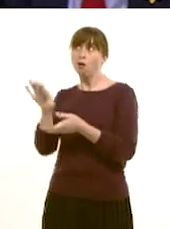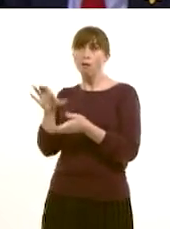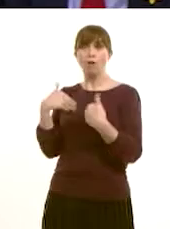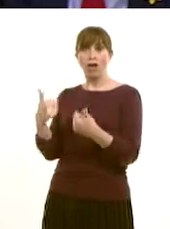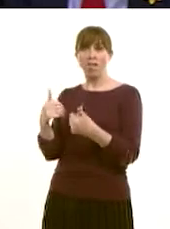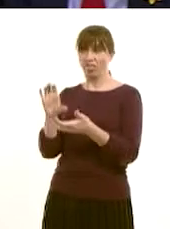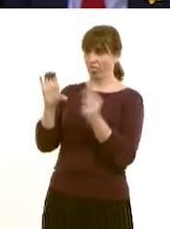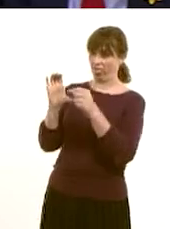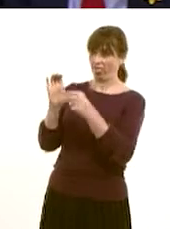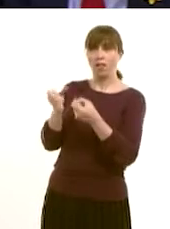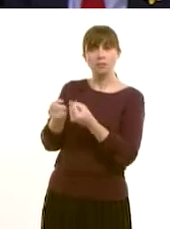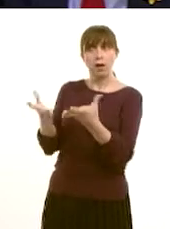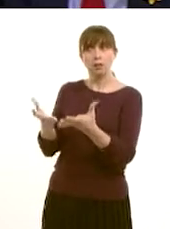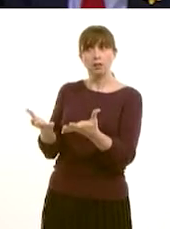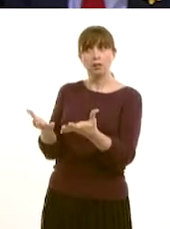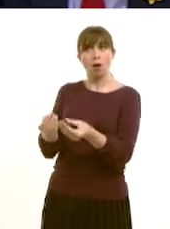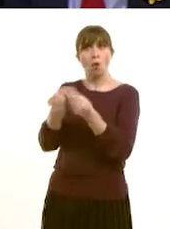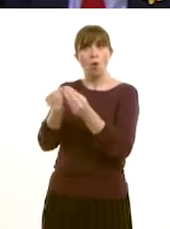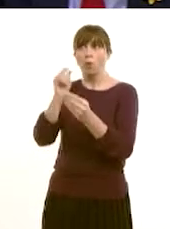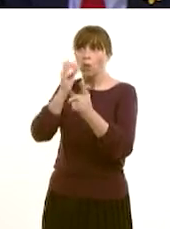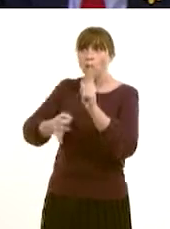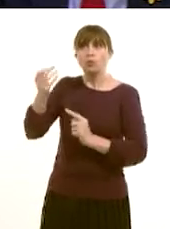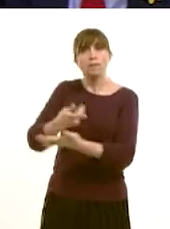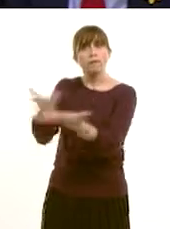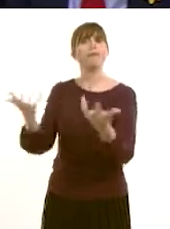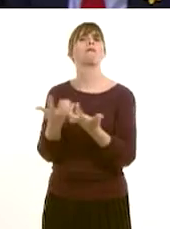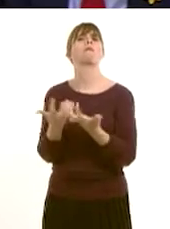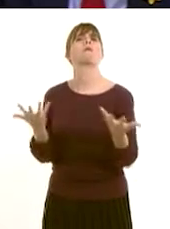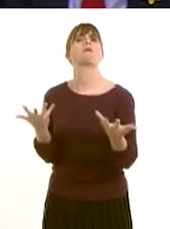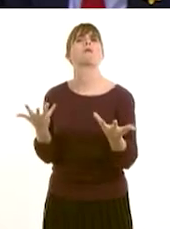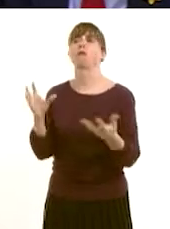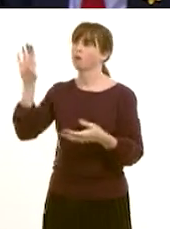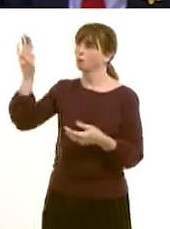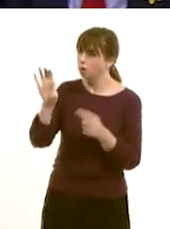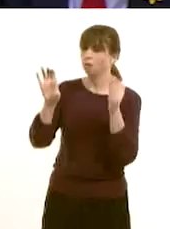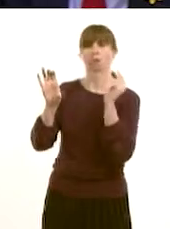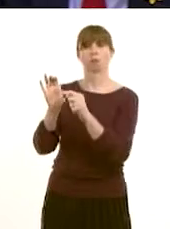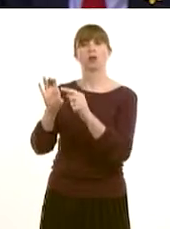have to make sure that the additional resources going into the NHS make a genuine difference to patientsí experiences?